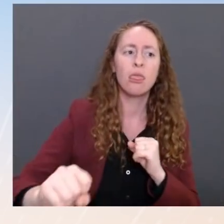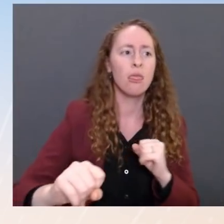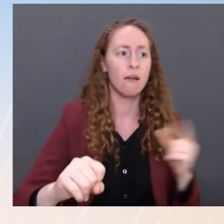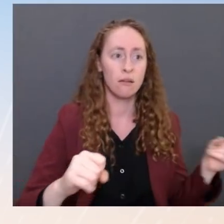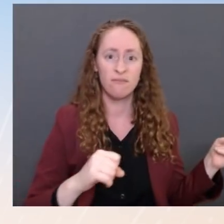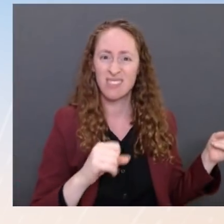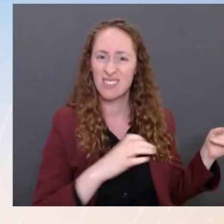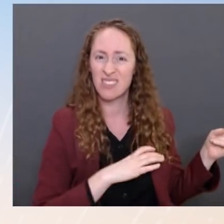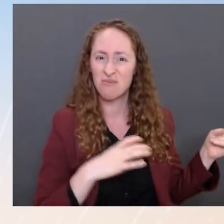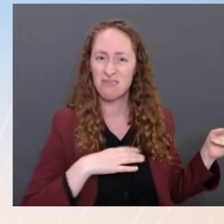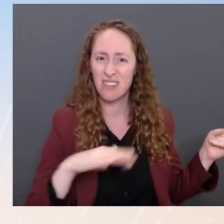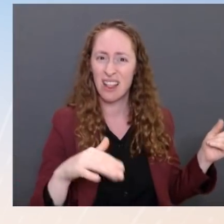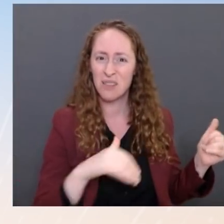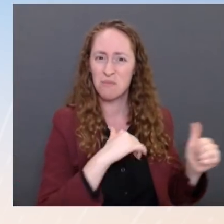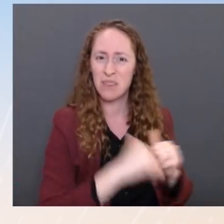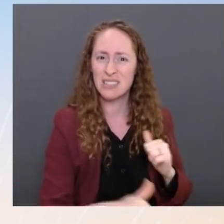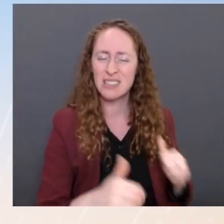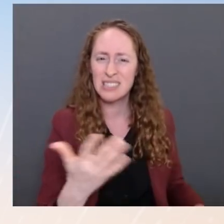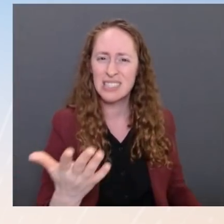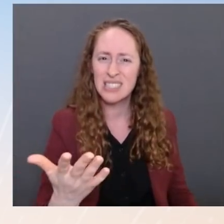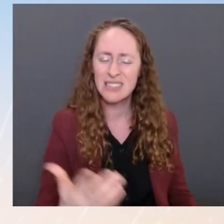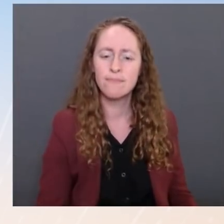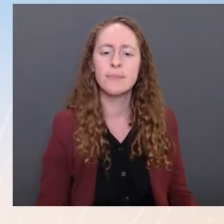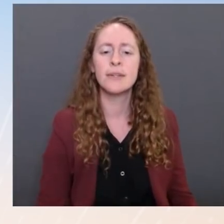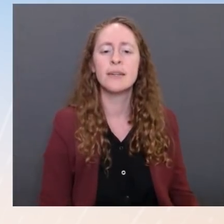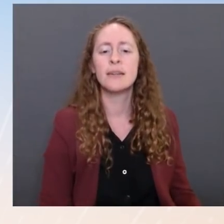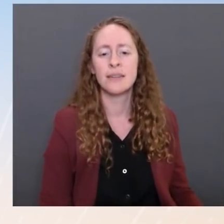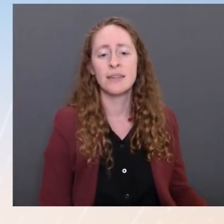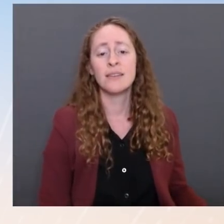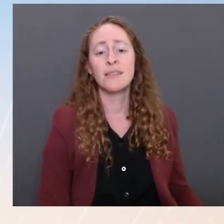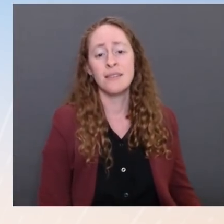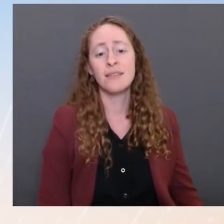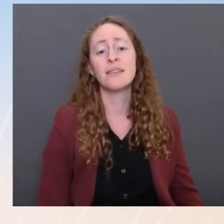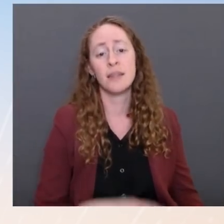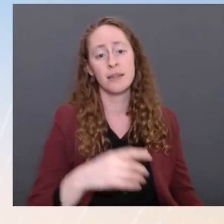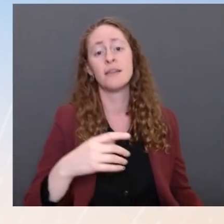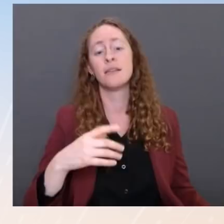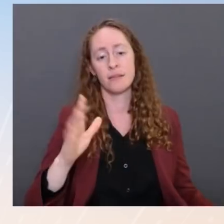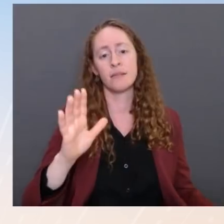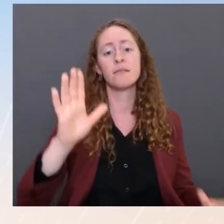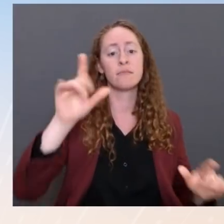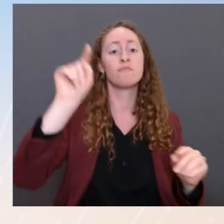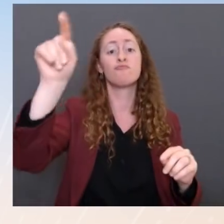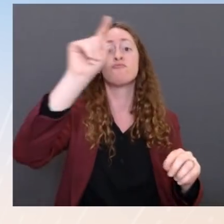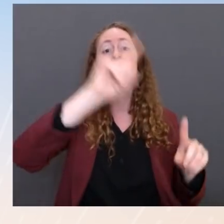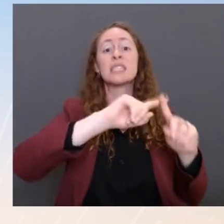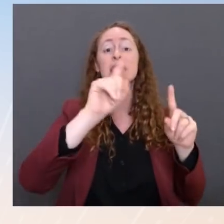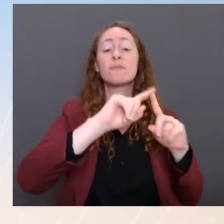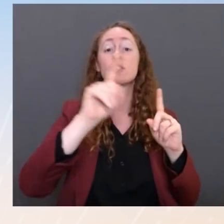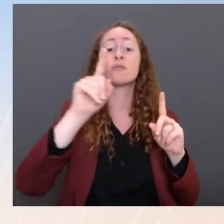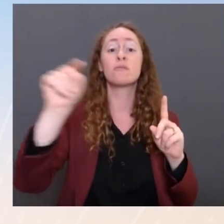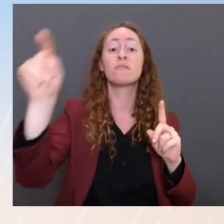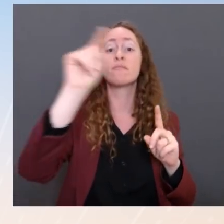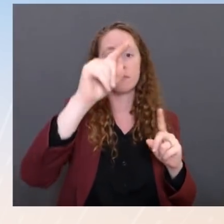to speak to what they did or didn't express. I would note that the Vice President, in her comments, specifically highlighted the need